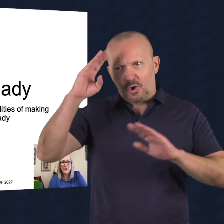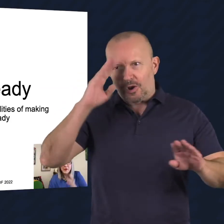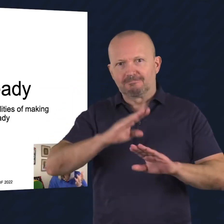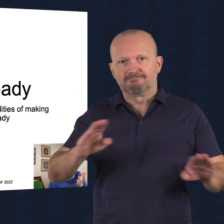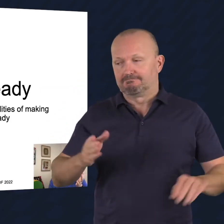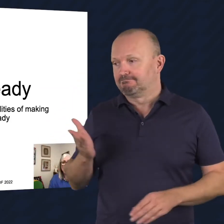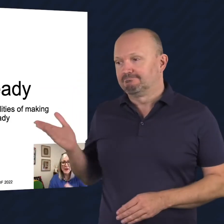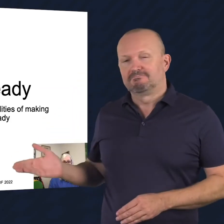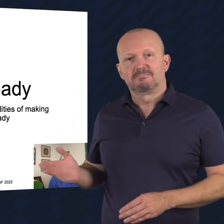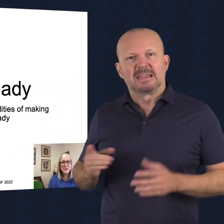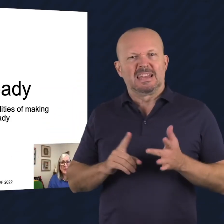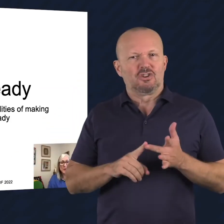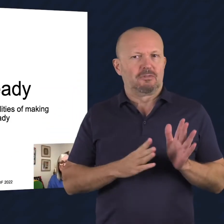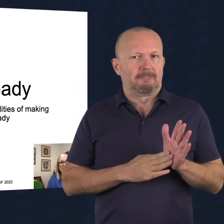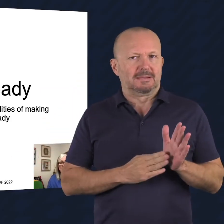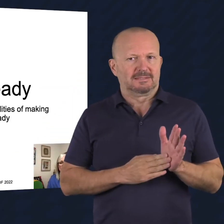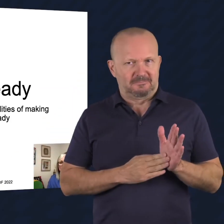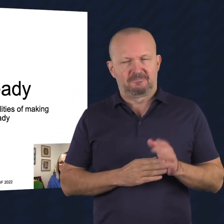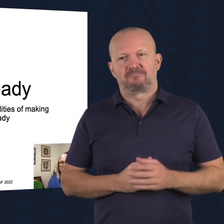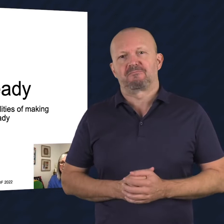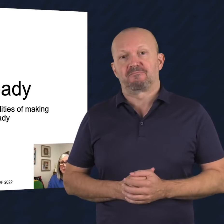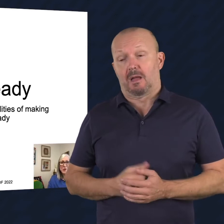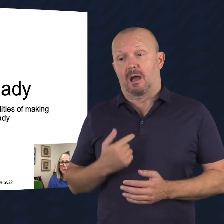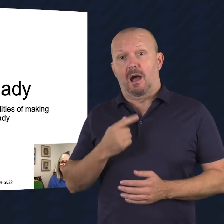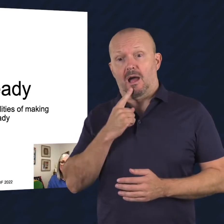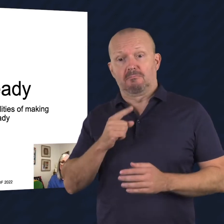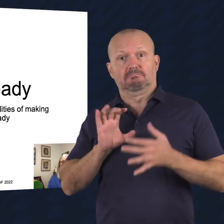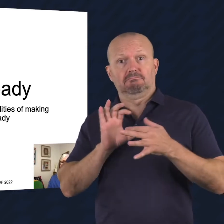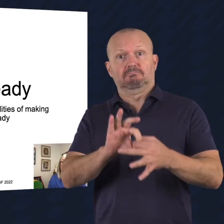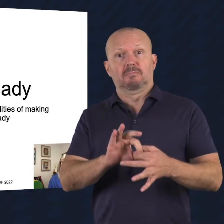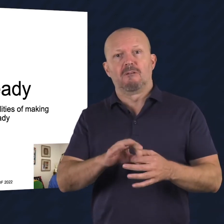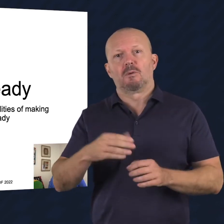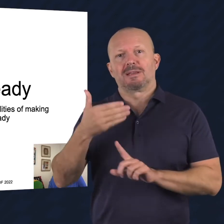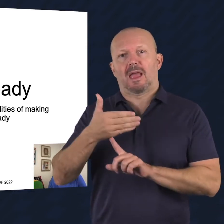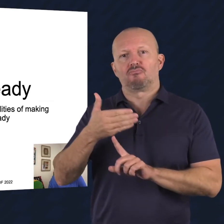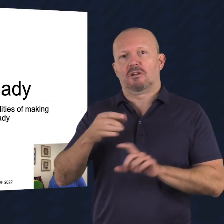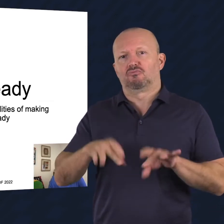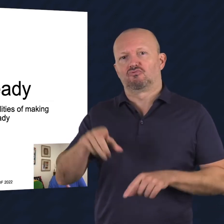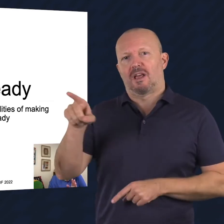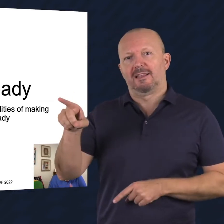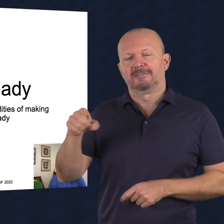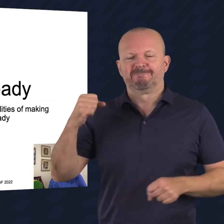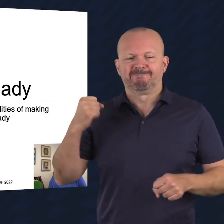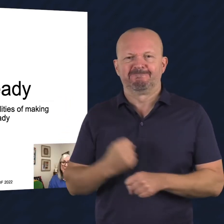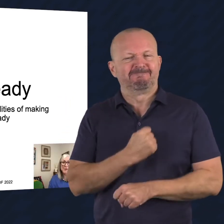Kia ora everyone, my name is Ingrid Mason. I'm beaming into you today from Ngunnawal country, that's Canberra, Australia.